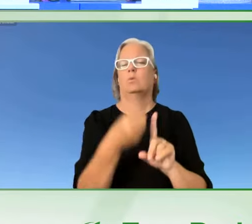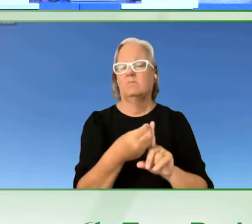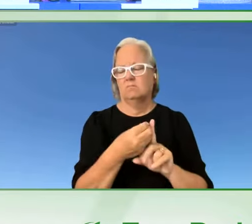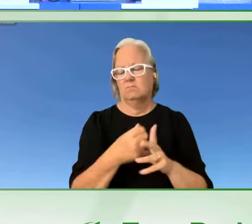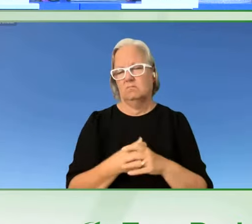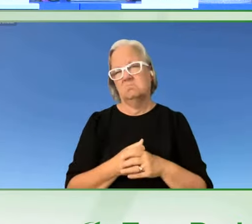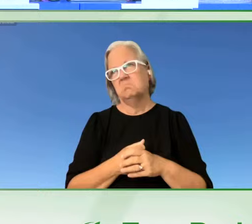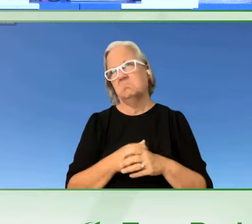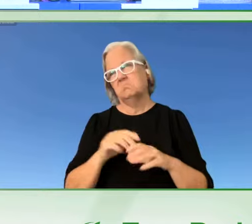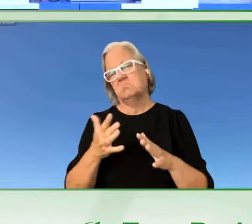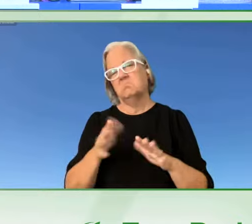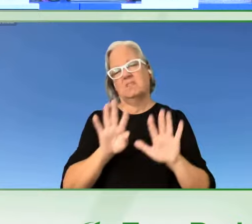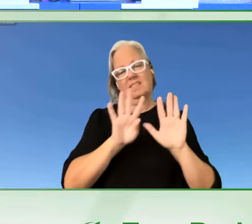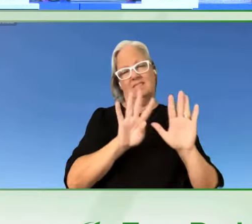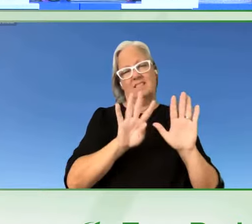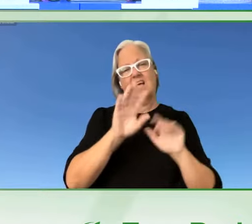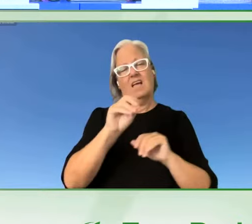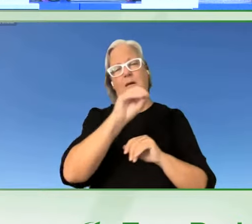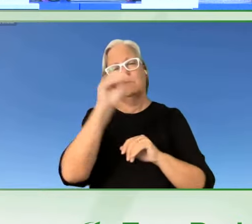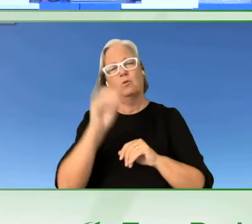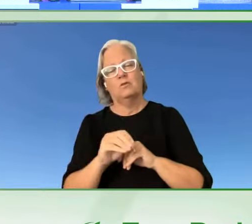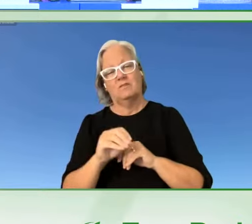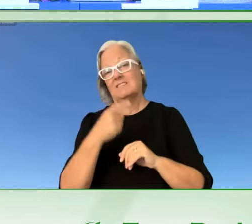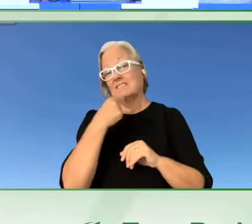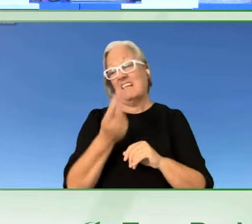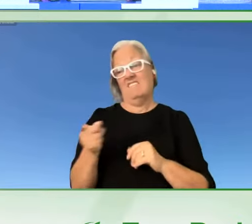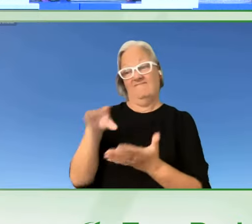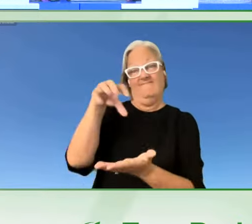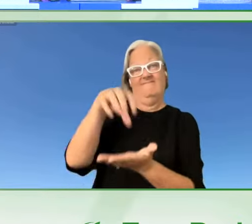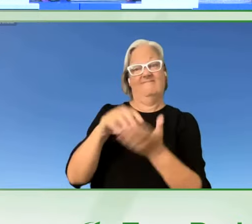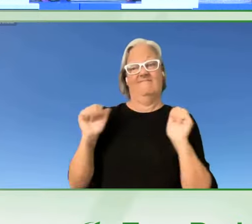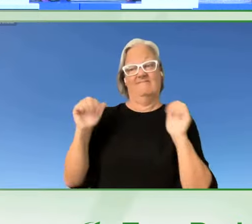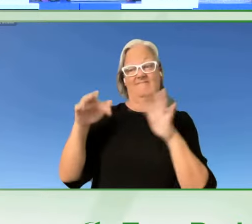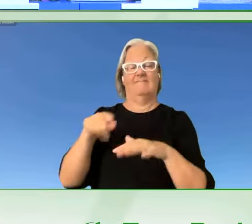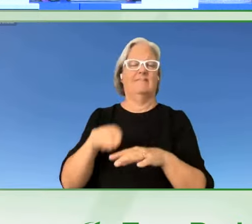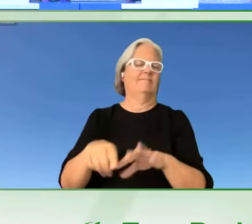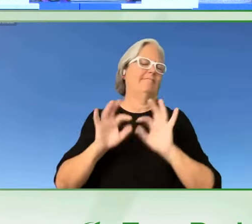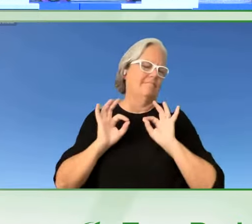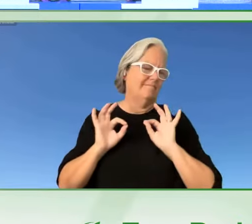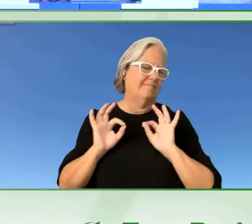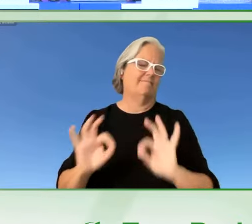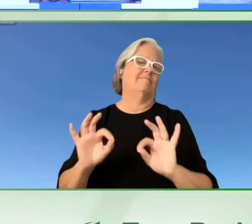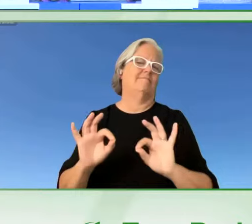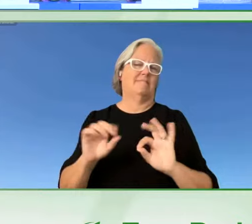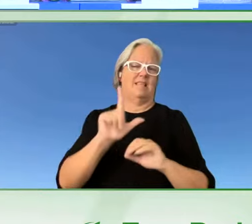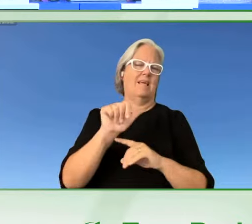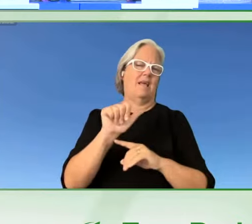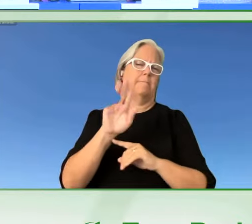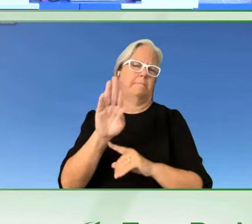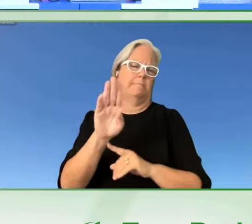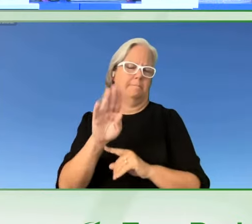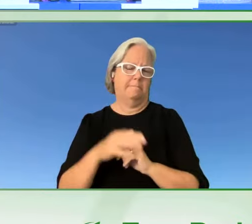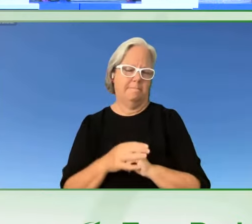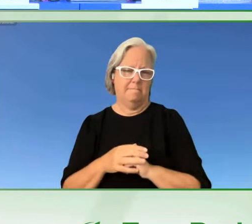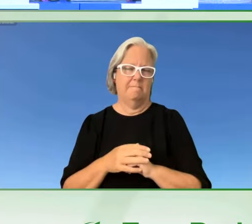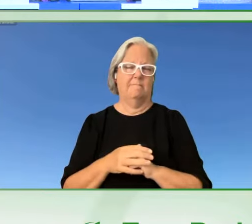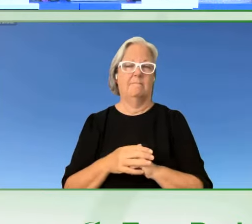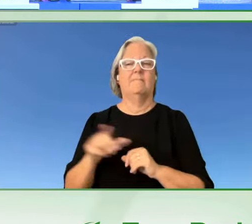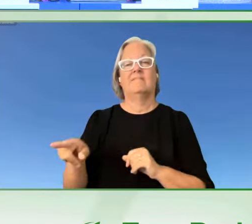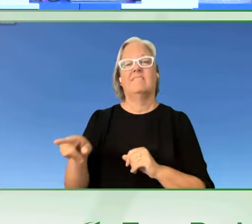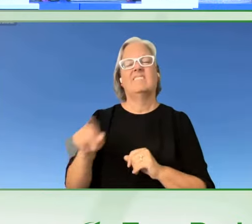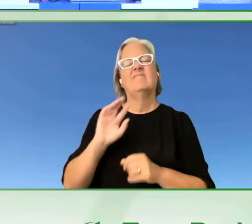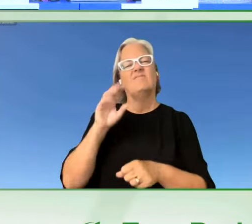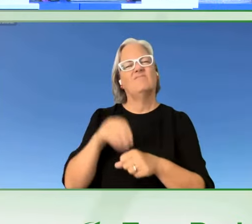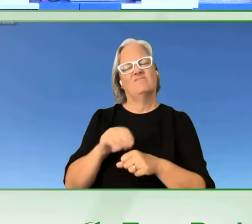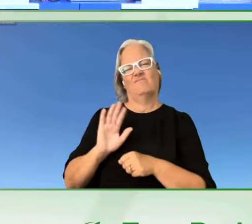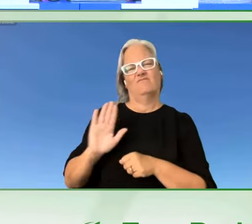Before we start, I would like to tell you why I found this choir.